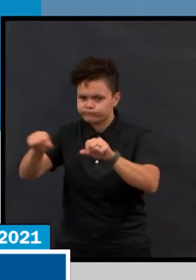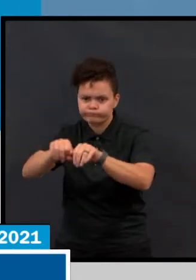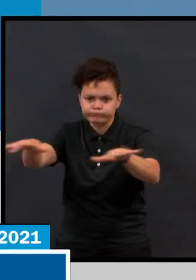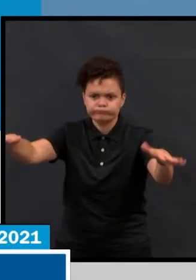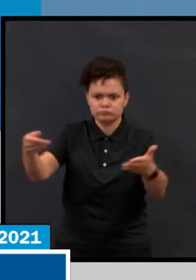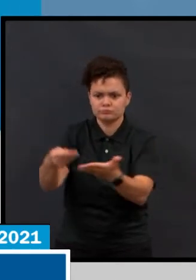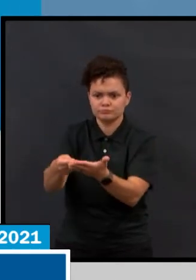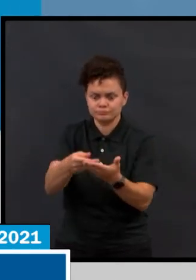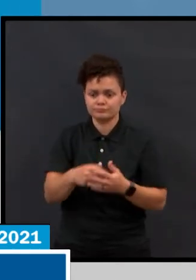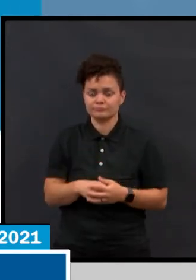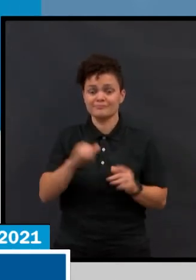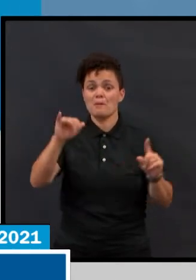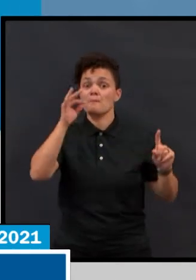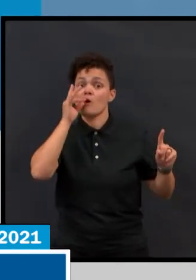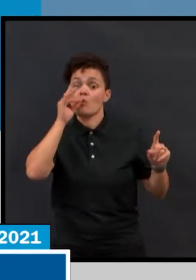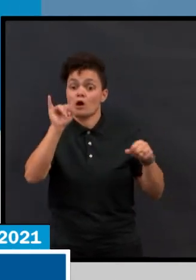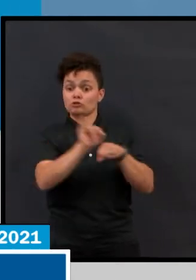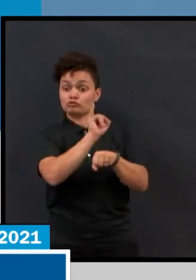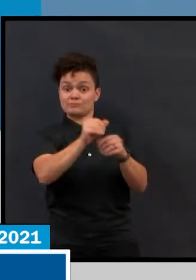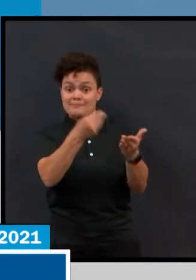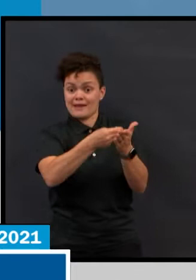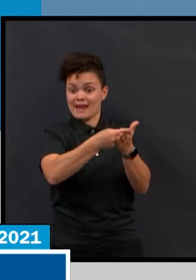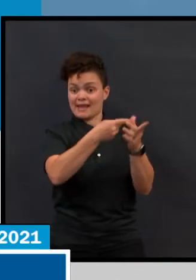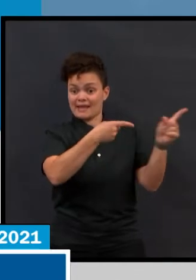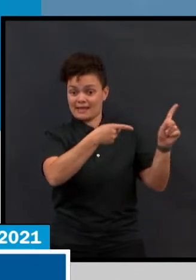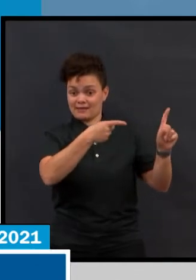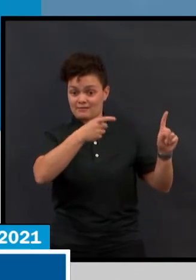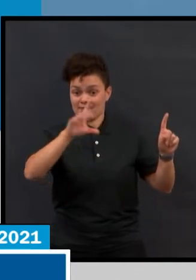million dollar fund to help entrepreneurs women minority entrepreneurs get started